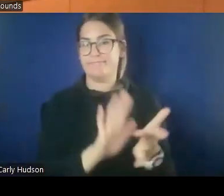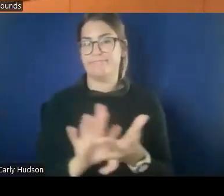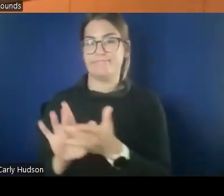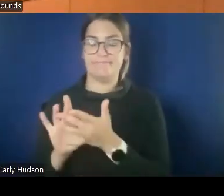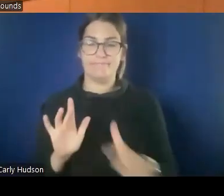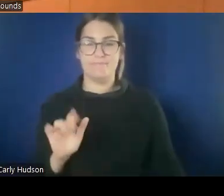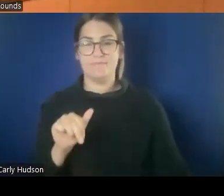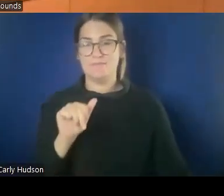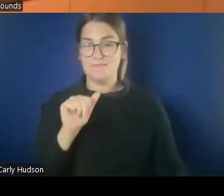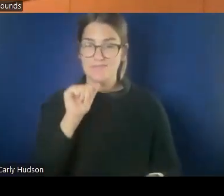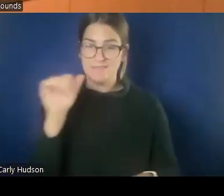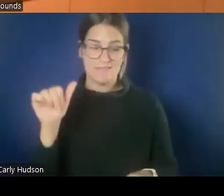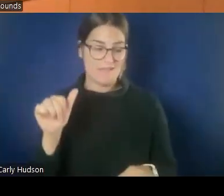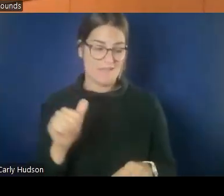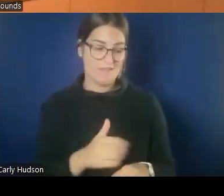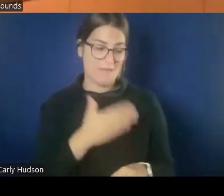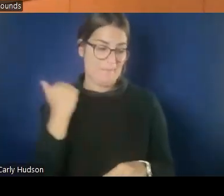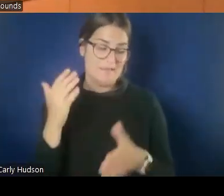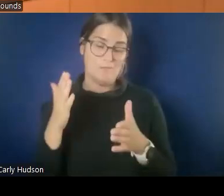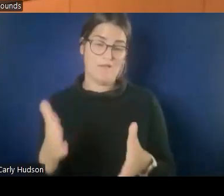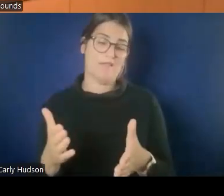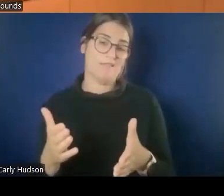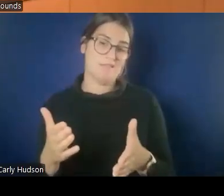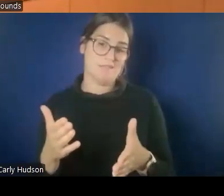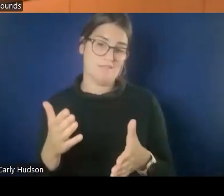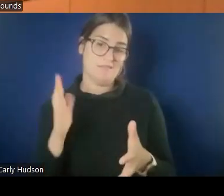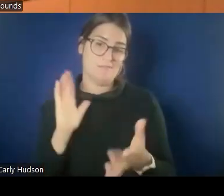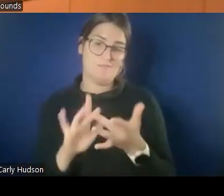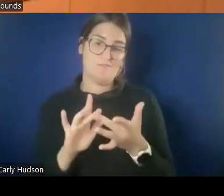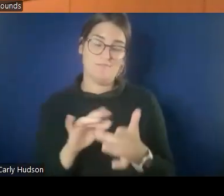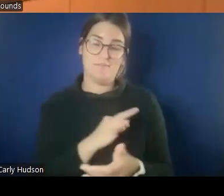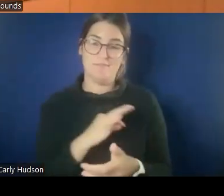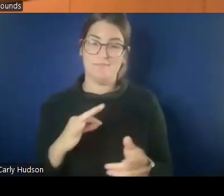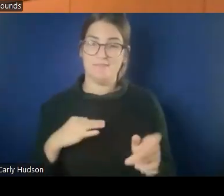always you know the best way to reach some of our maybe staff members um who are not faculty not